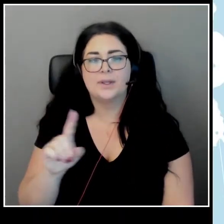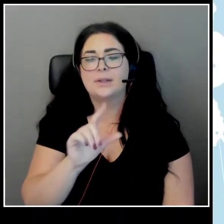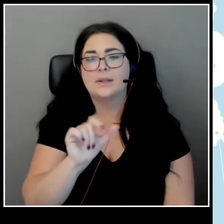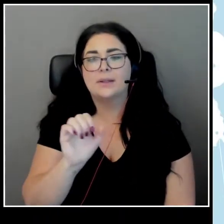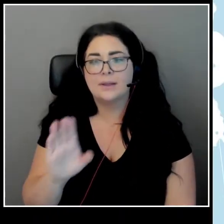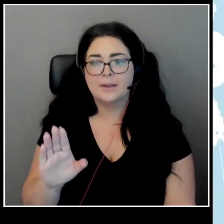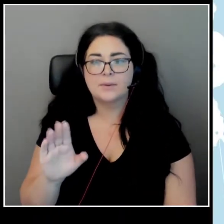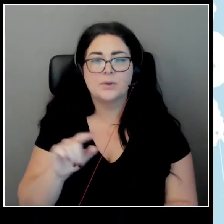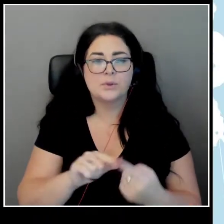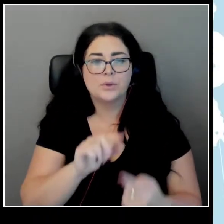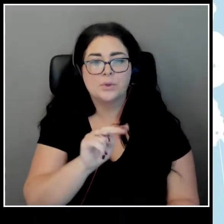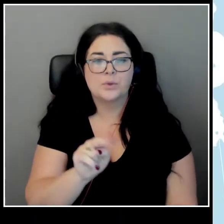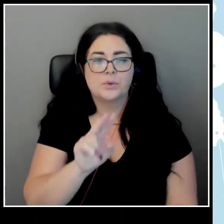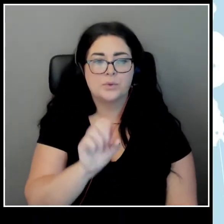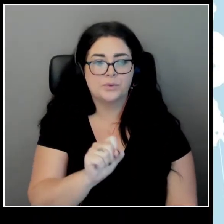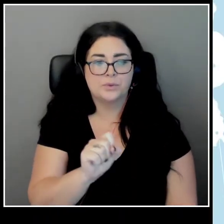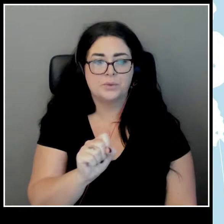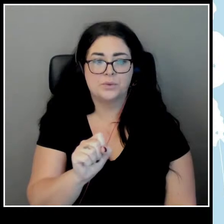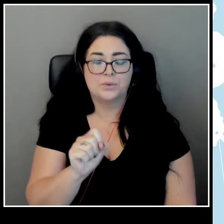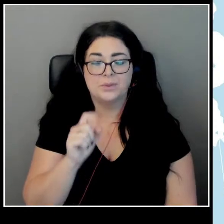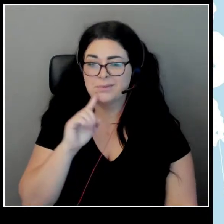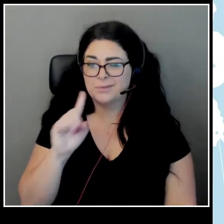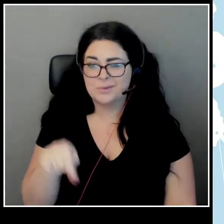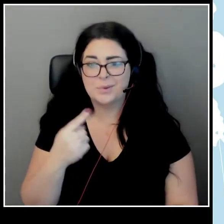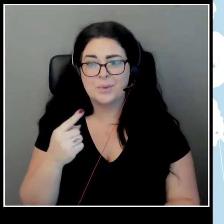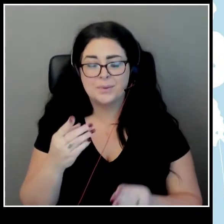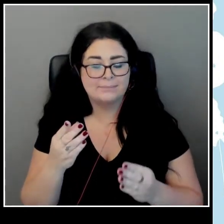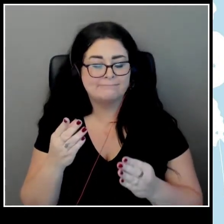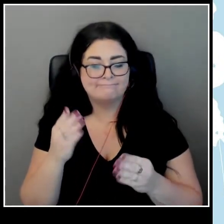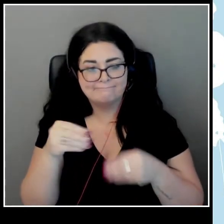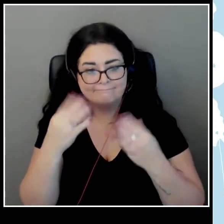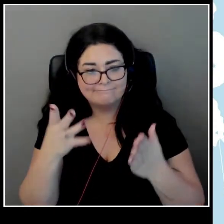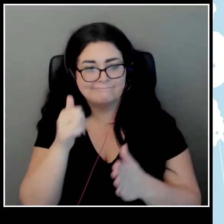We provide the only daily ferry service connecting the Island of Newfoundland